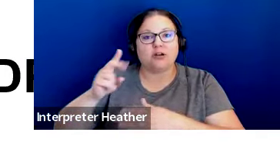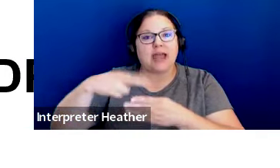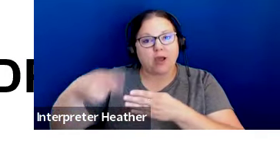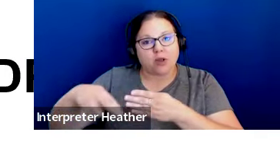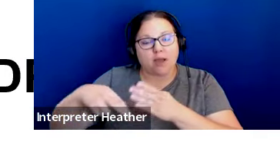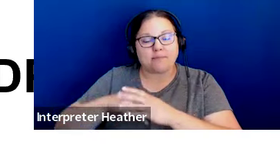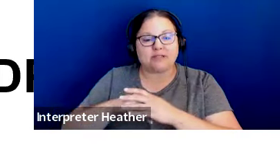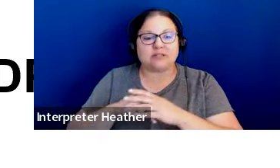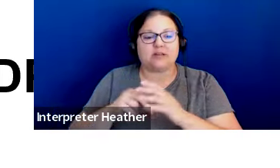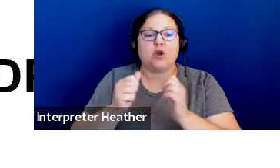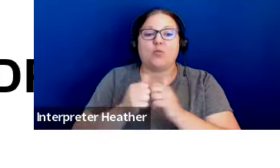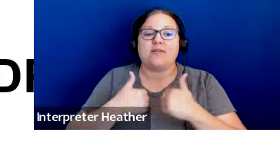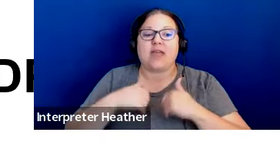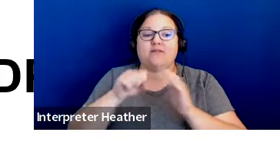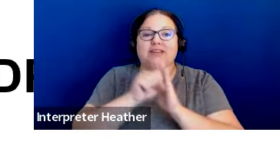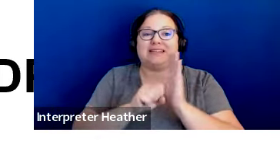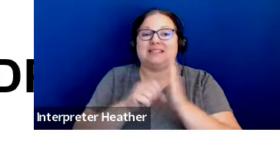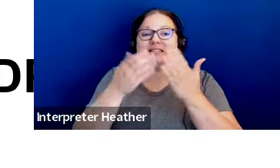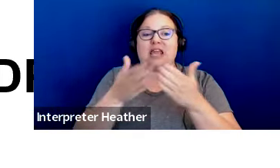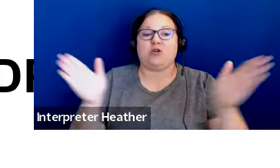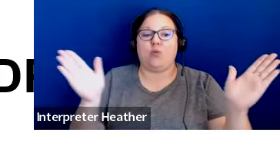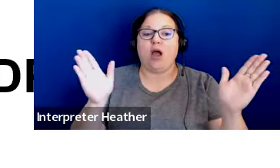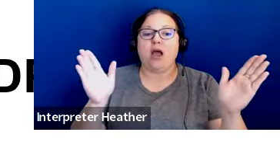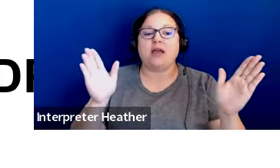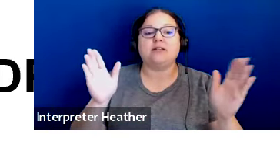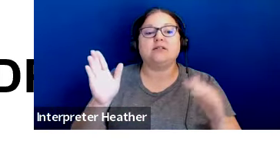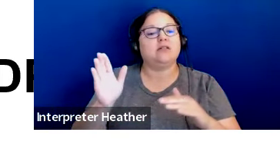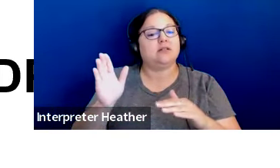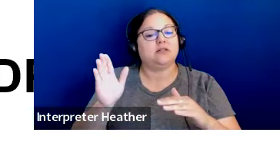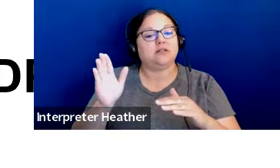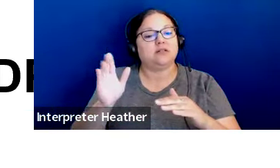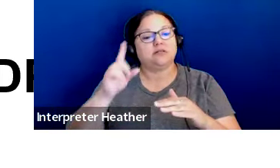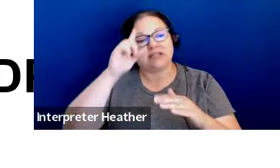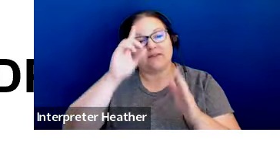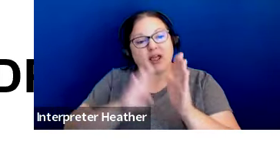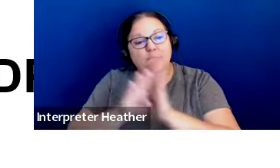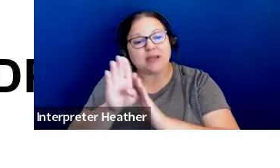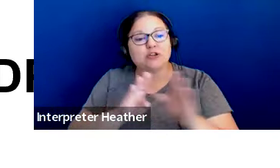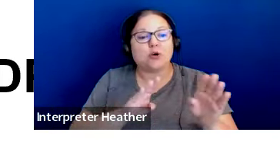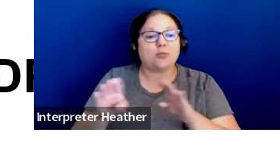a statewide developmental and behavioral program. It started off as a 3-year grant